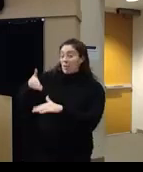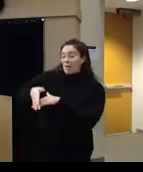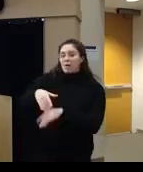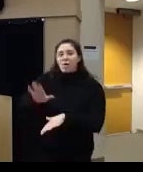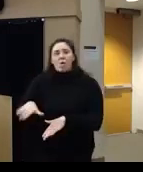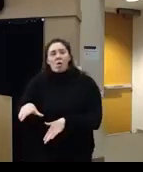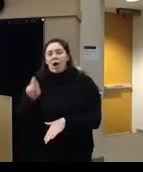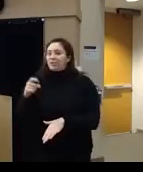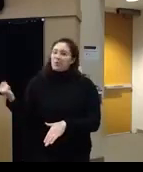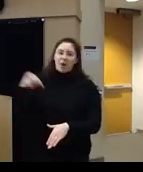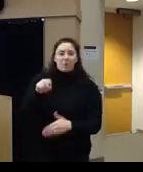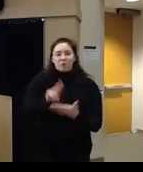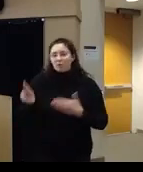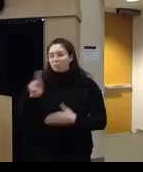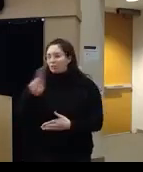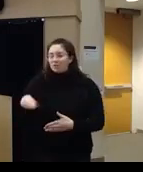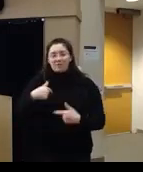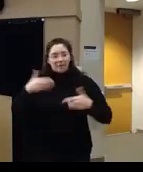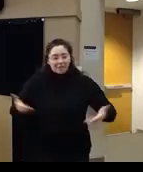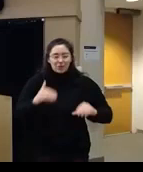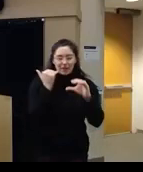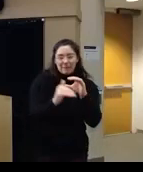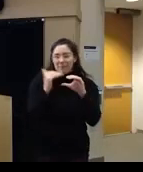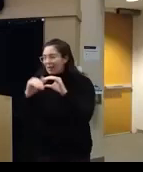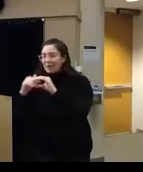to get you the uar I got here I was sending emails to everybody saying we need to bring